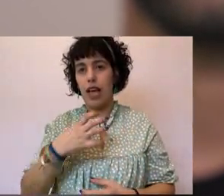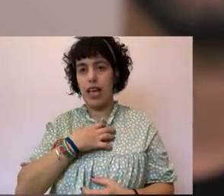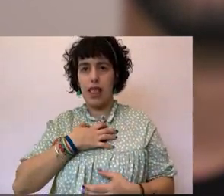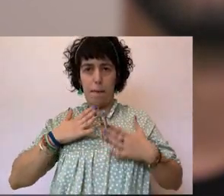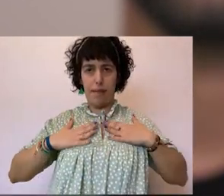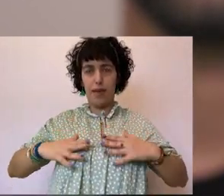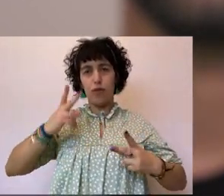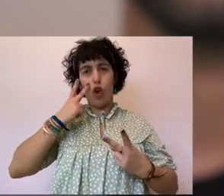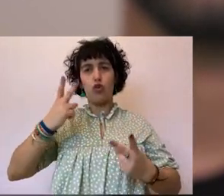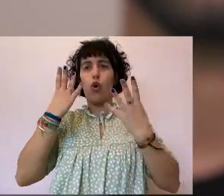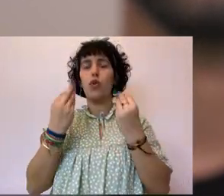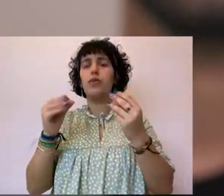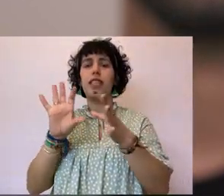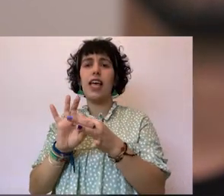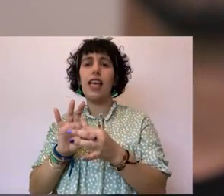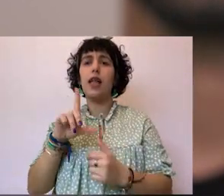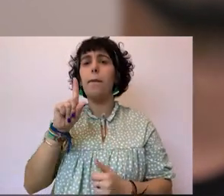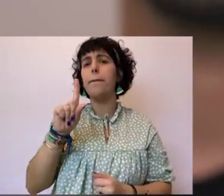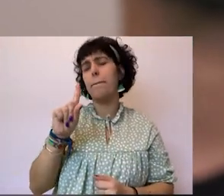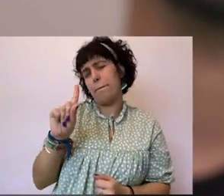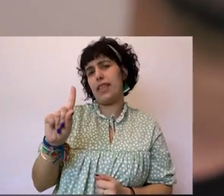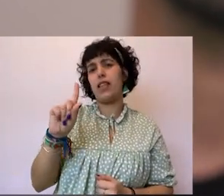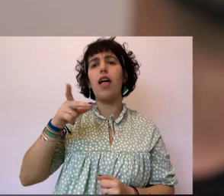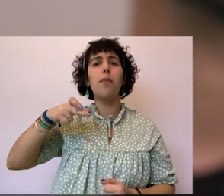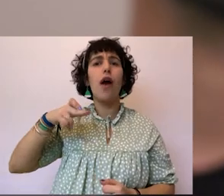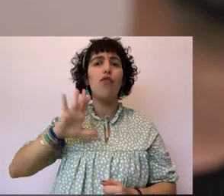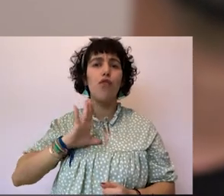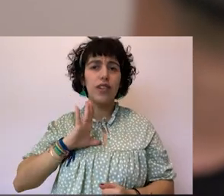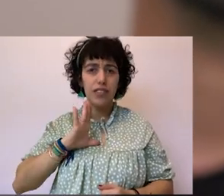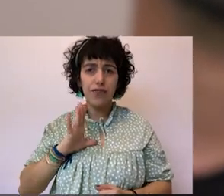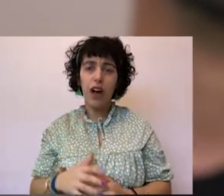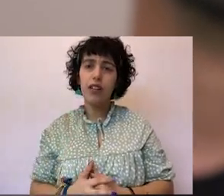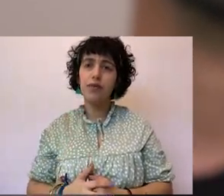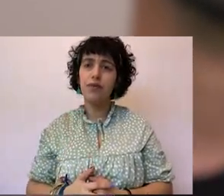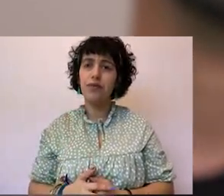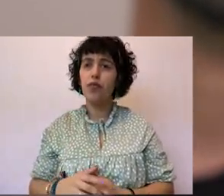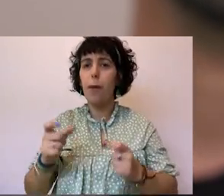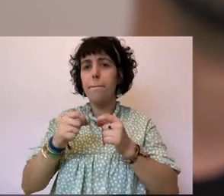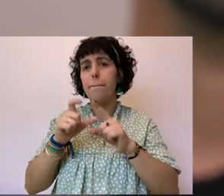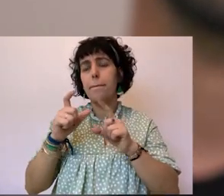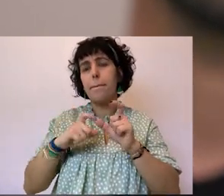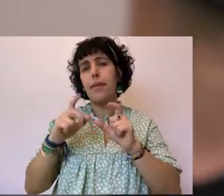I got a single performance, my stage performance, it was BDSM performance.